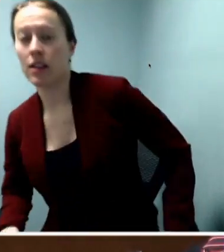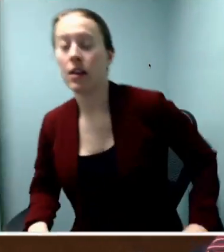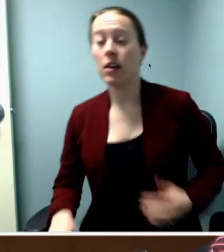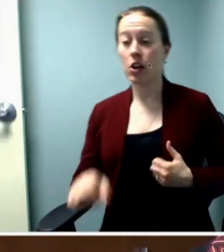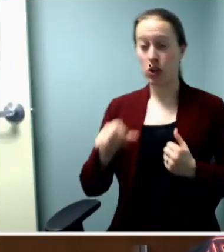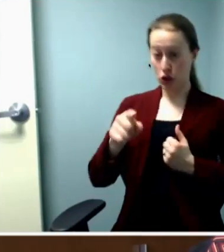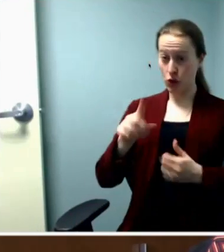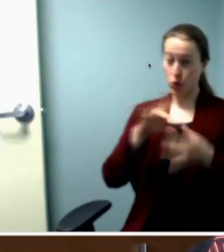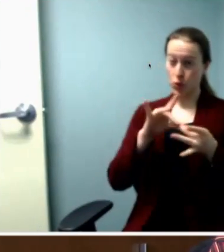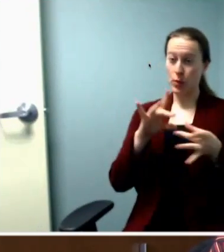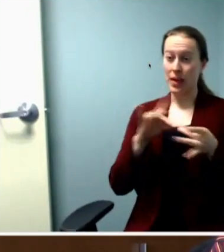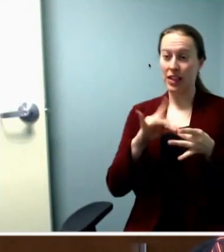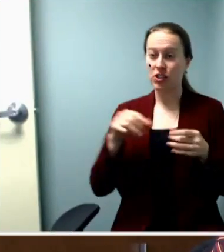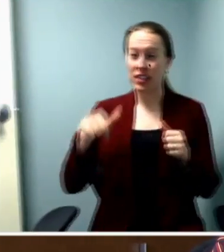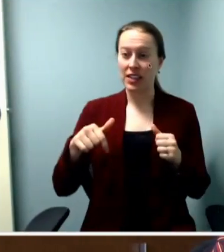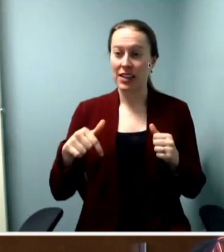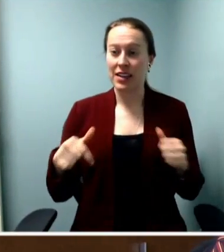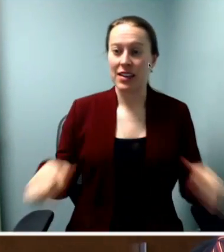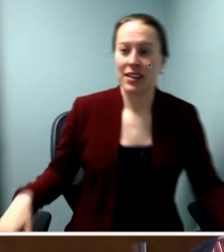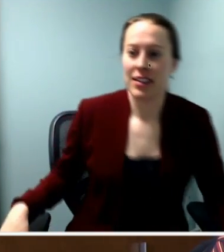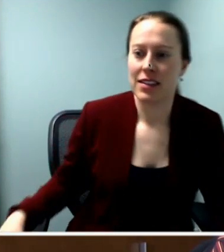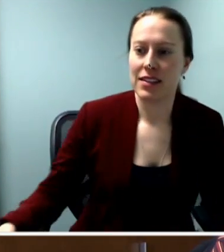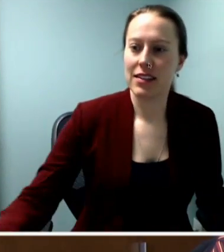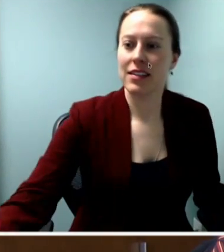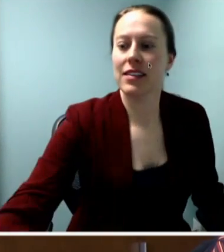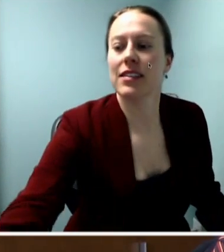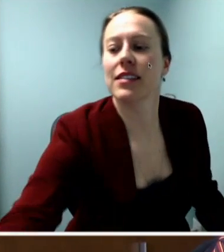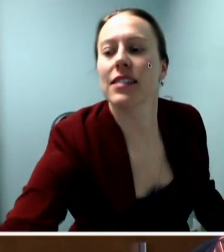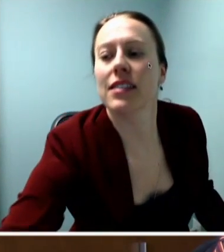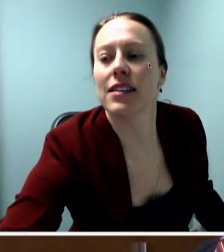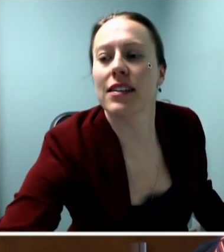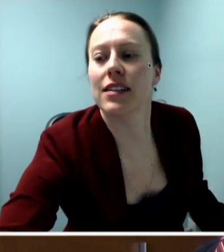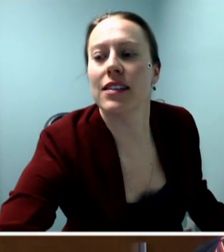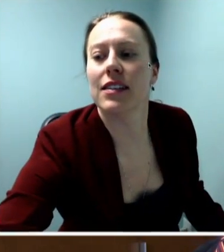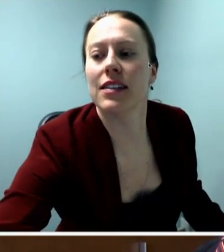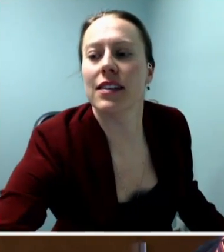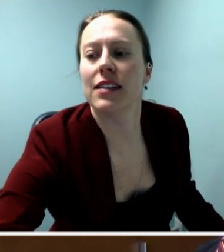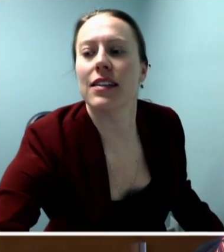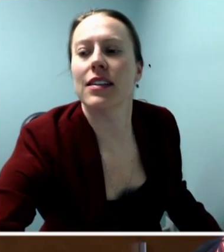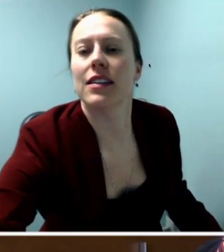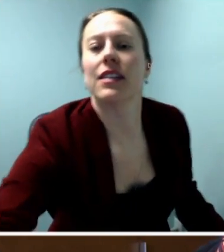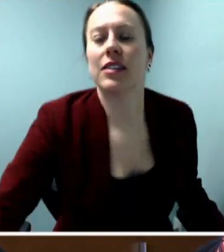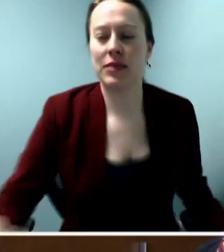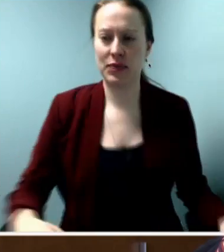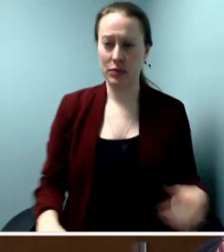it occurred to me that I don't think that we've gone much further than 20 years ago.